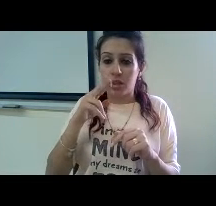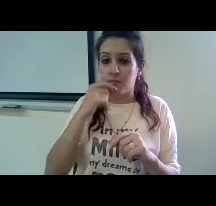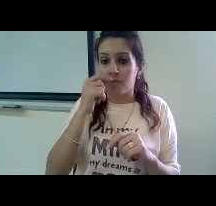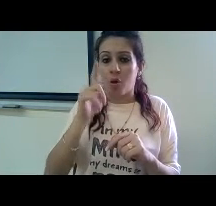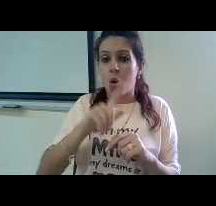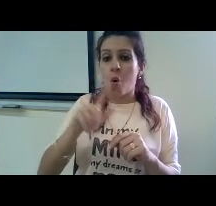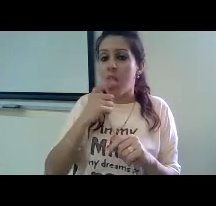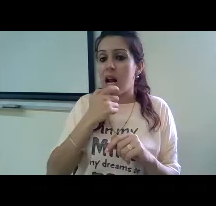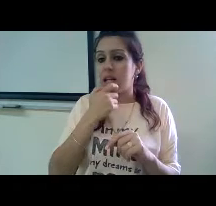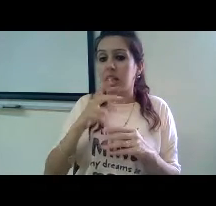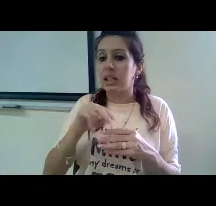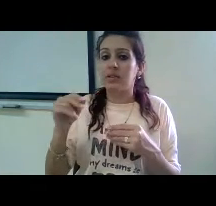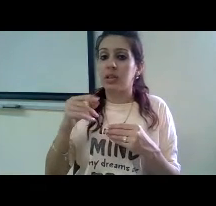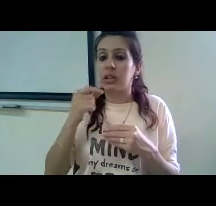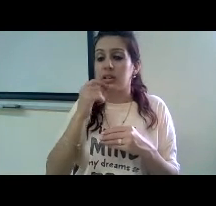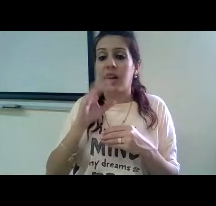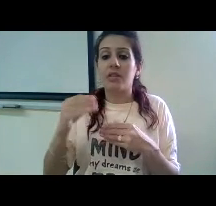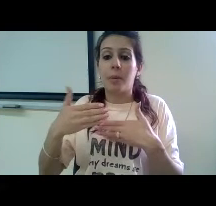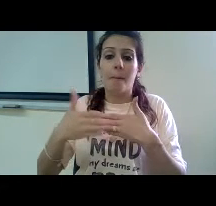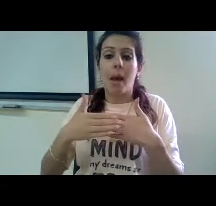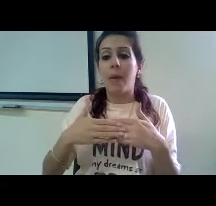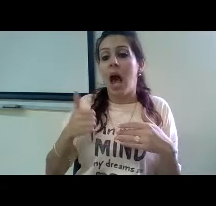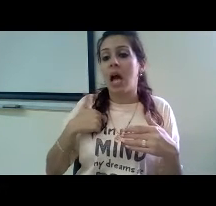the United Nations Convention on the Rights of the Child says.